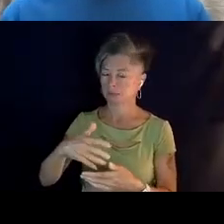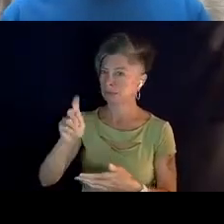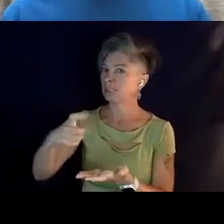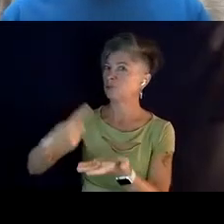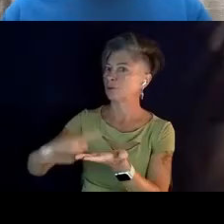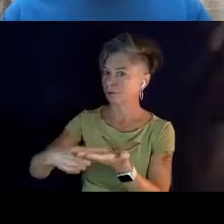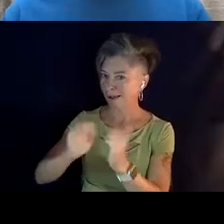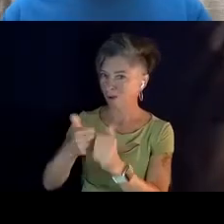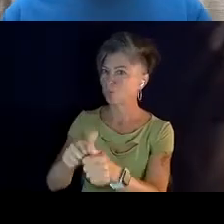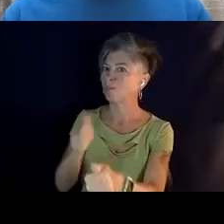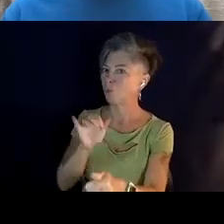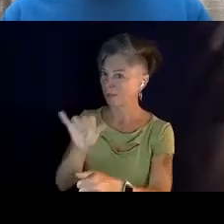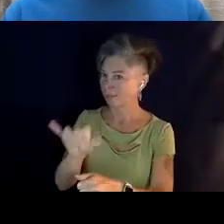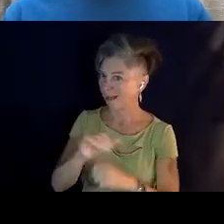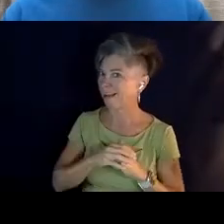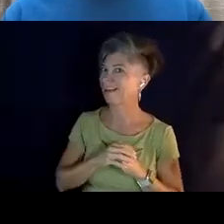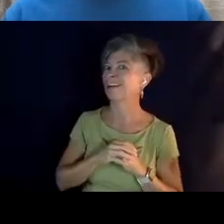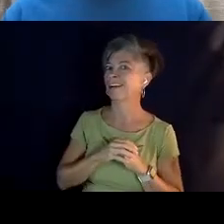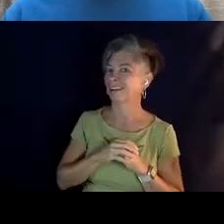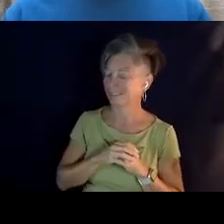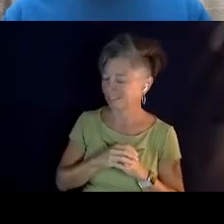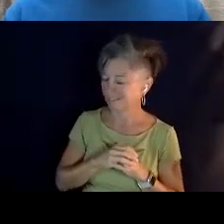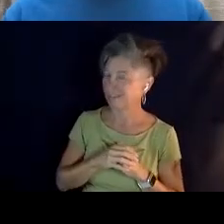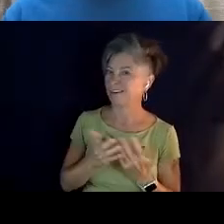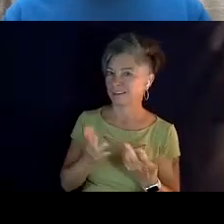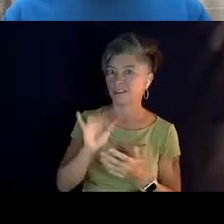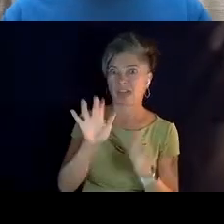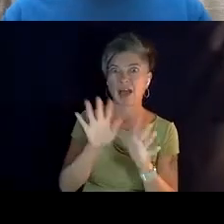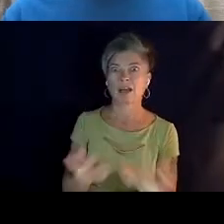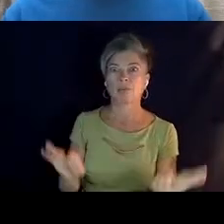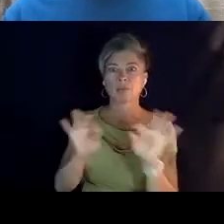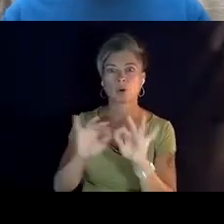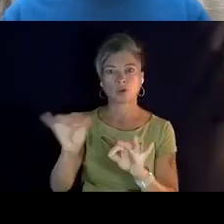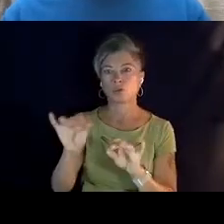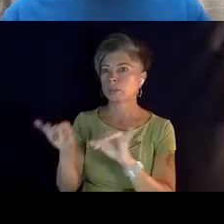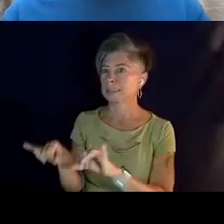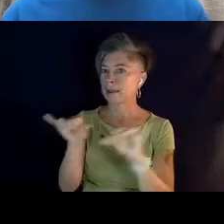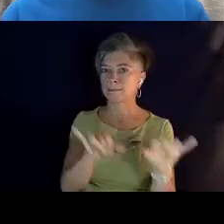So, and that I would say is just as important as a fertility conversation.